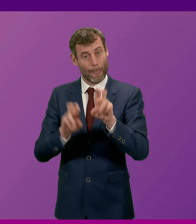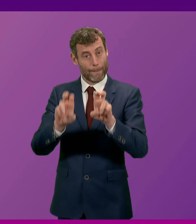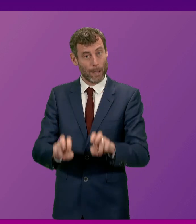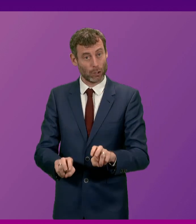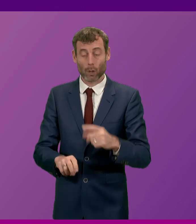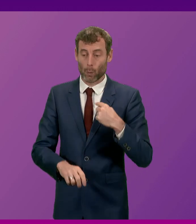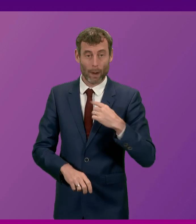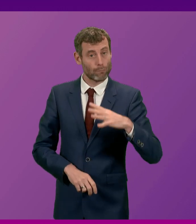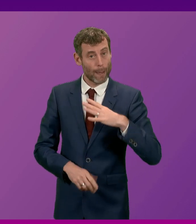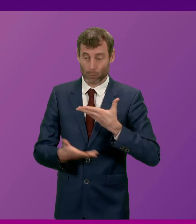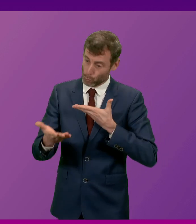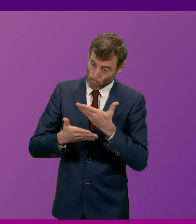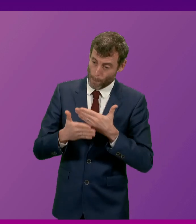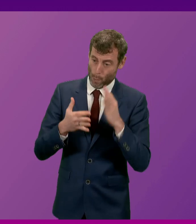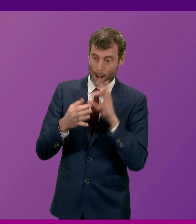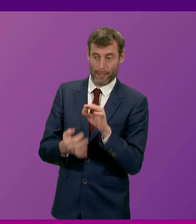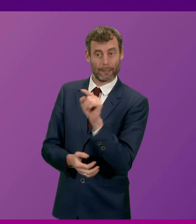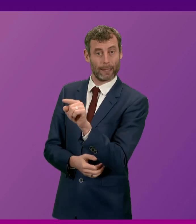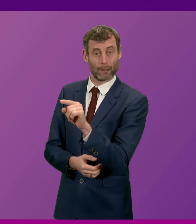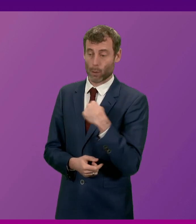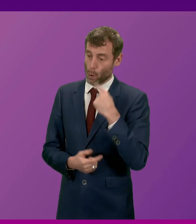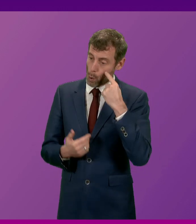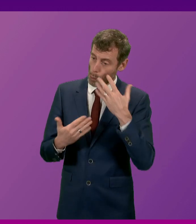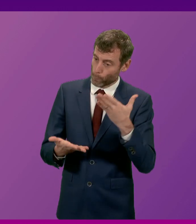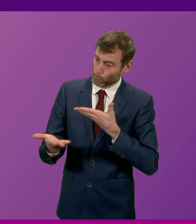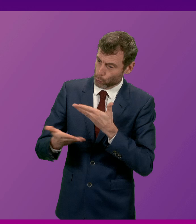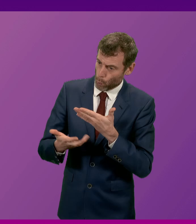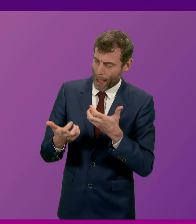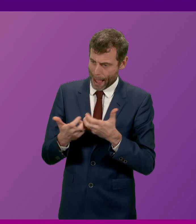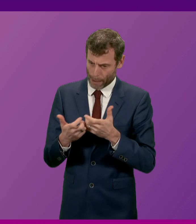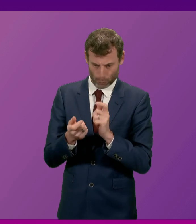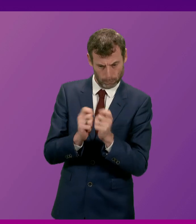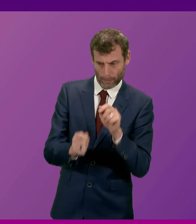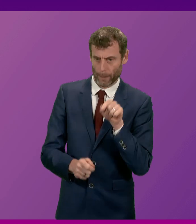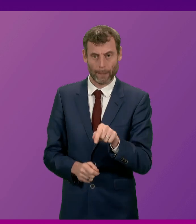and we look forward to further discussions with Mr Cole-Hamilton and his colleagues on that question.